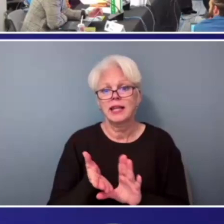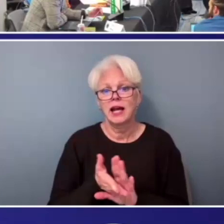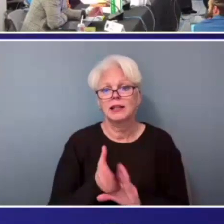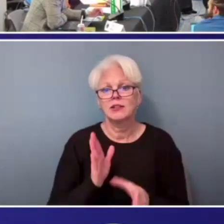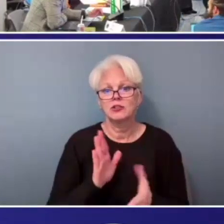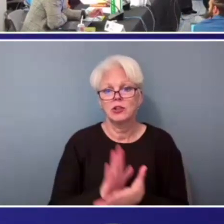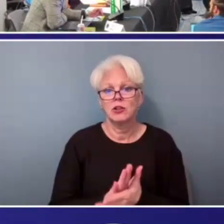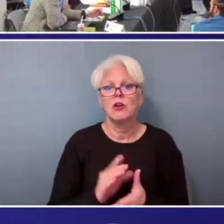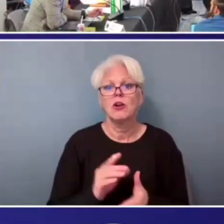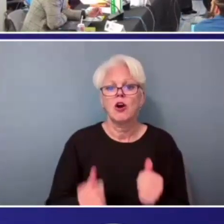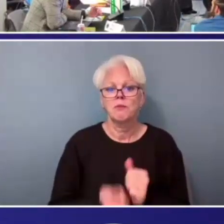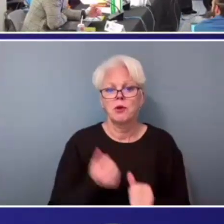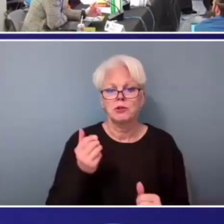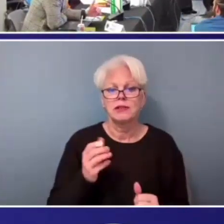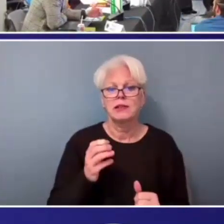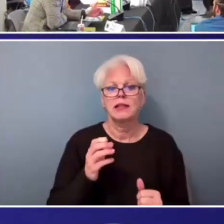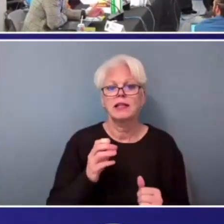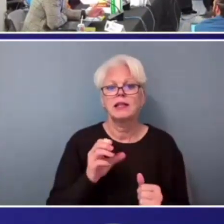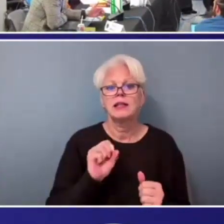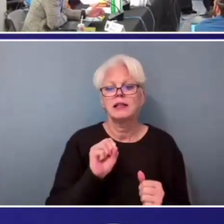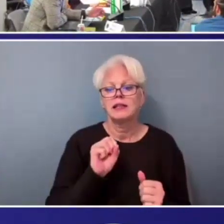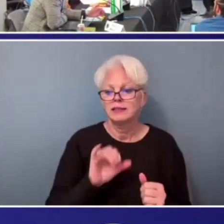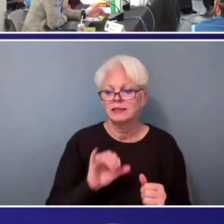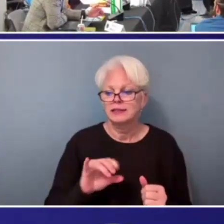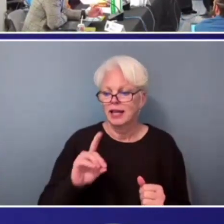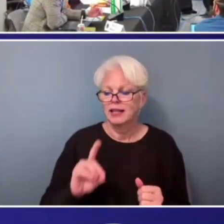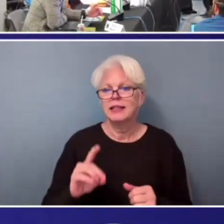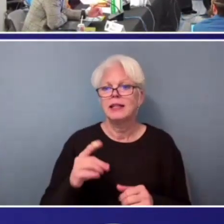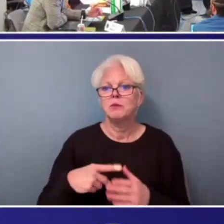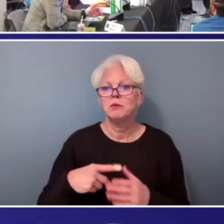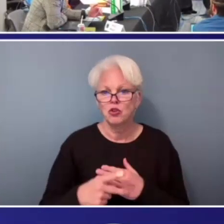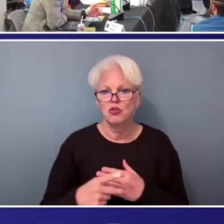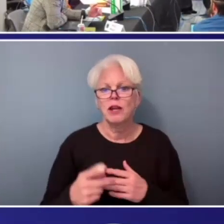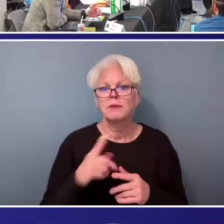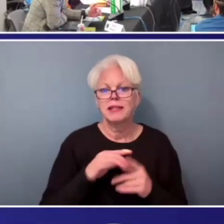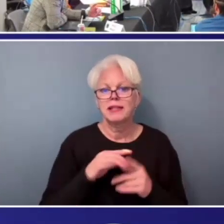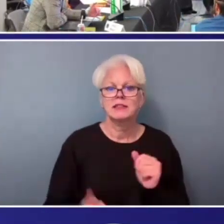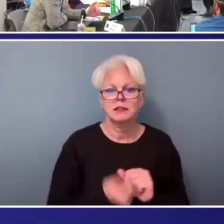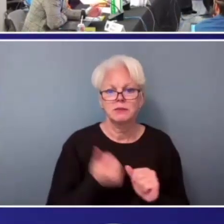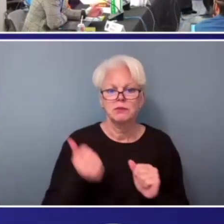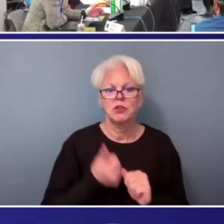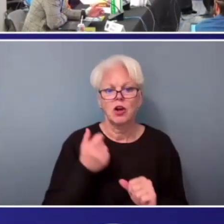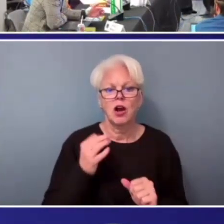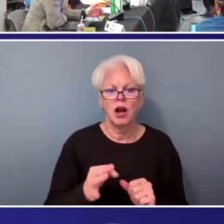programs, and that's the vast majority of the licensure programs.